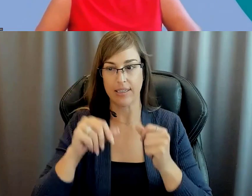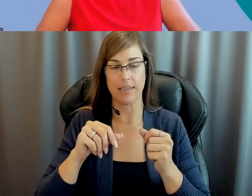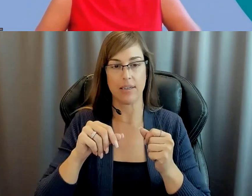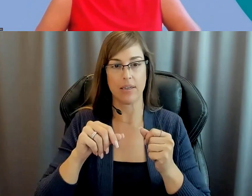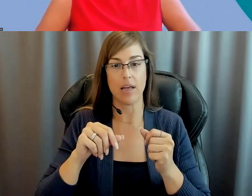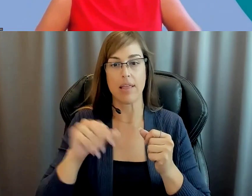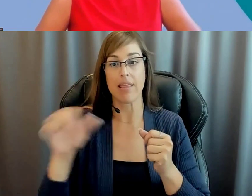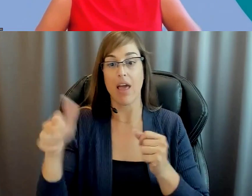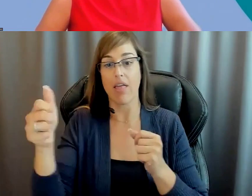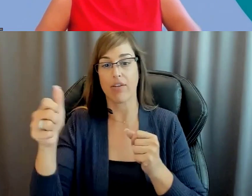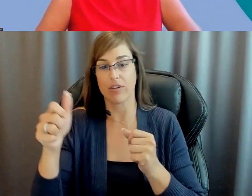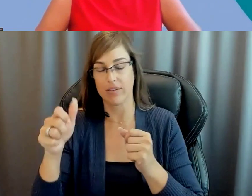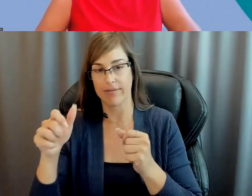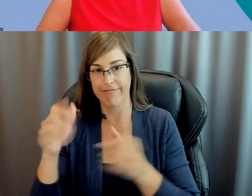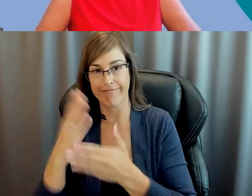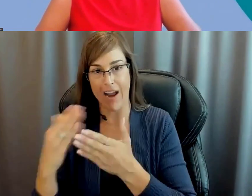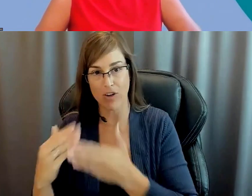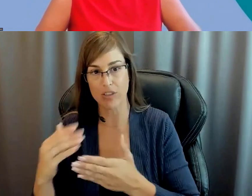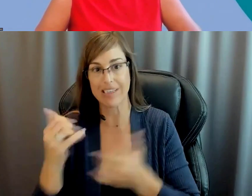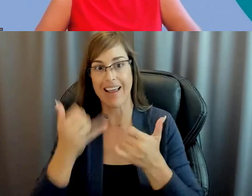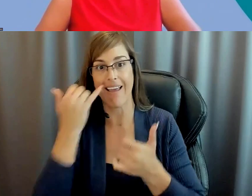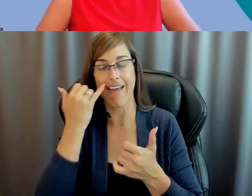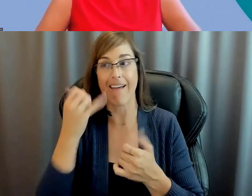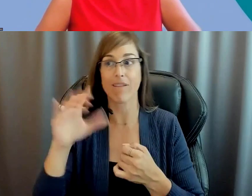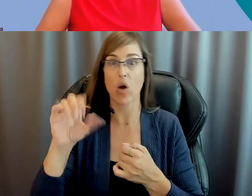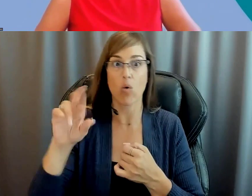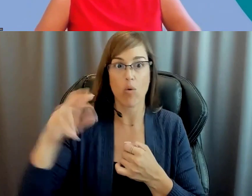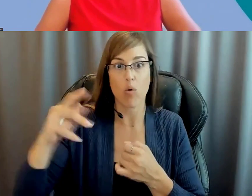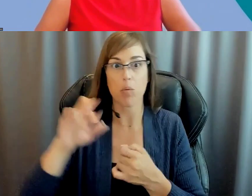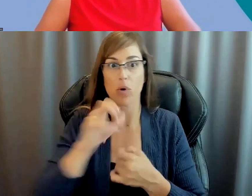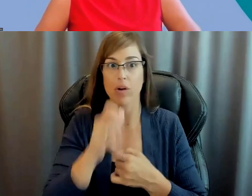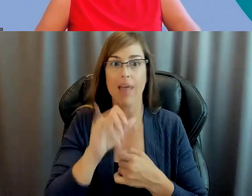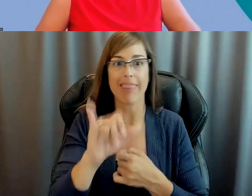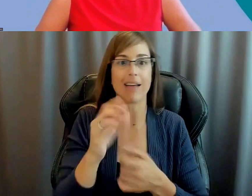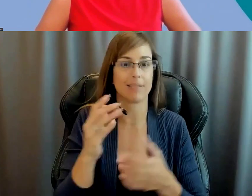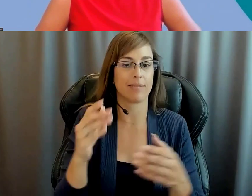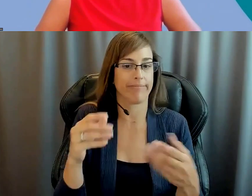whether they cooperate or not, that's given some credibility,